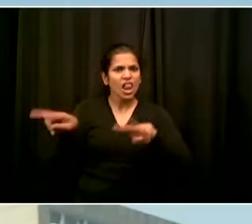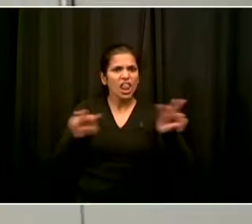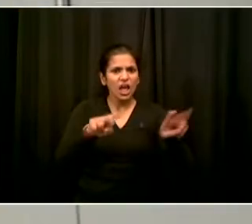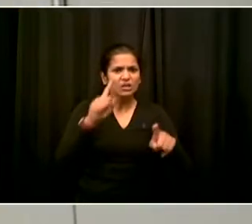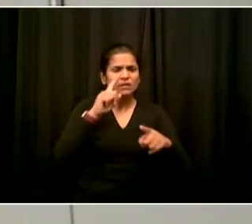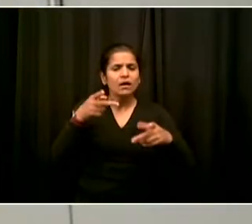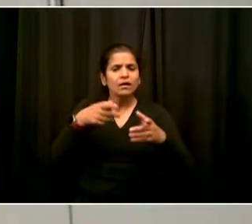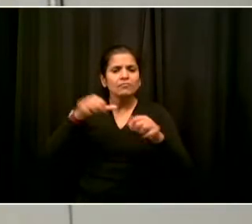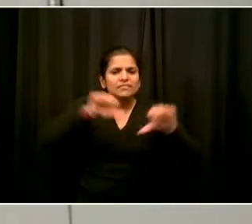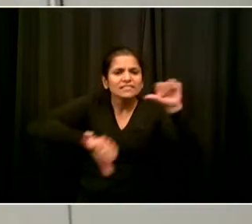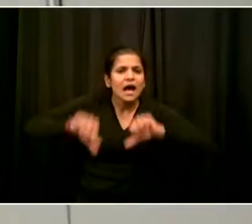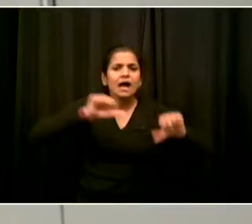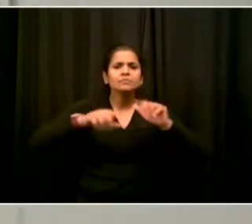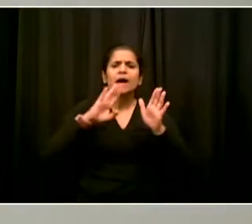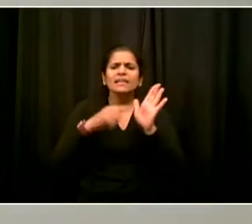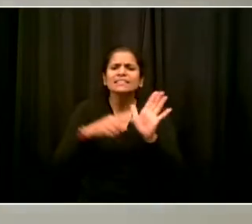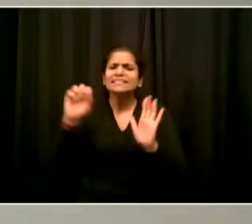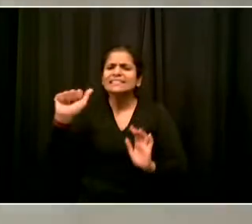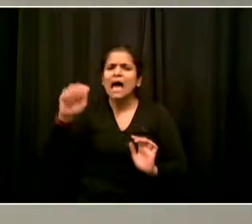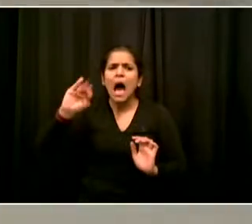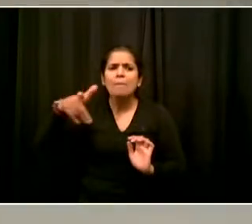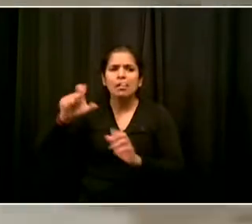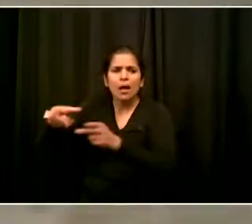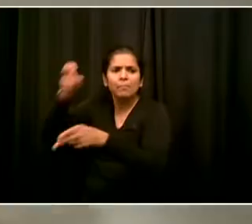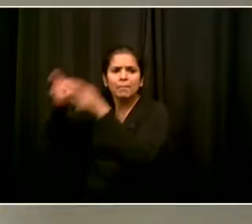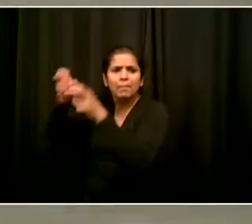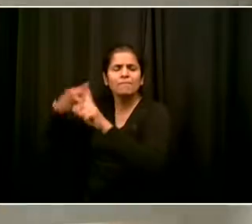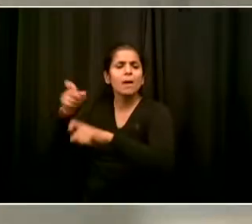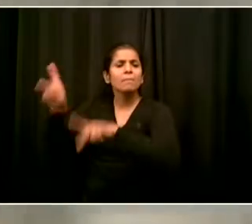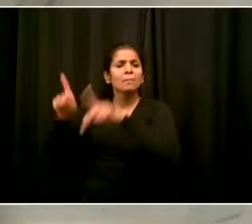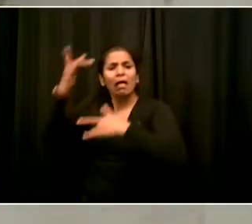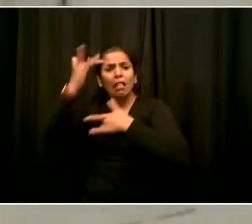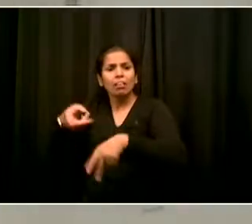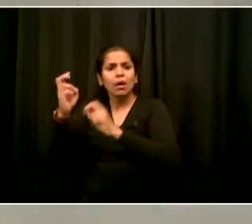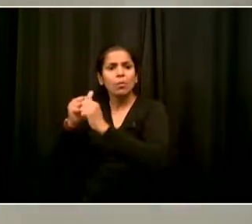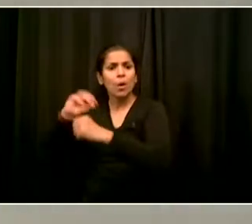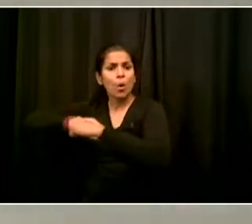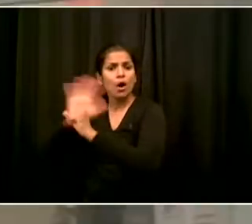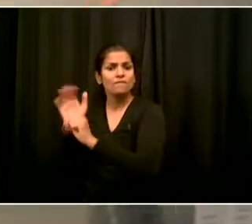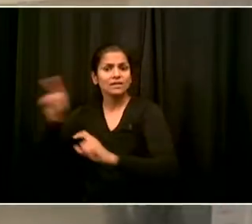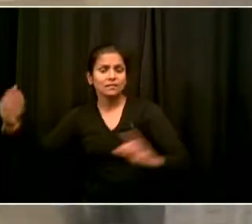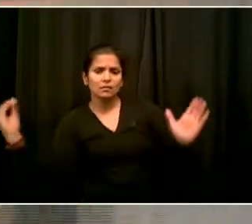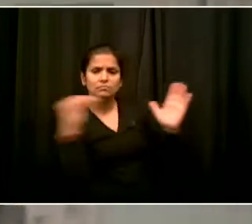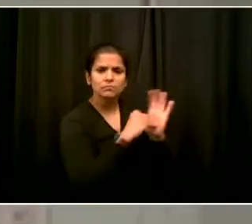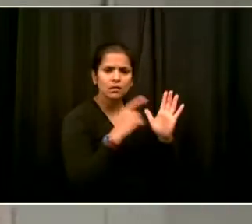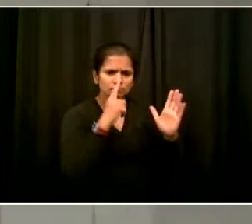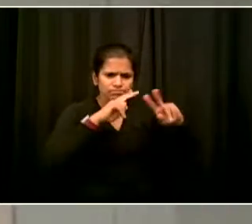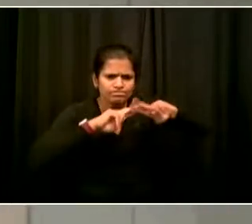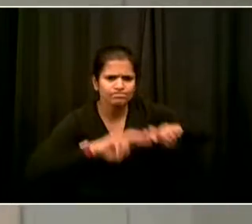ALL OF US. WELCOME TO THE PANDEMIC RESPONSE LAB IN MIDTOWN